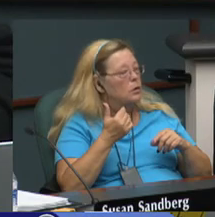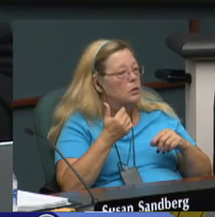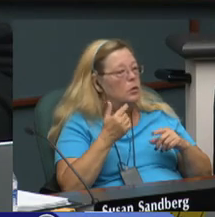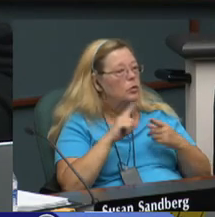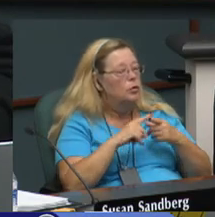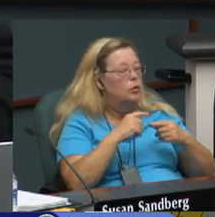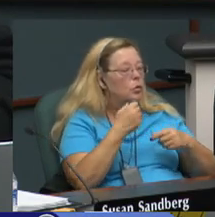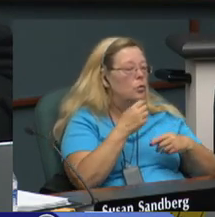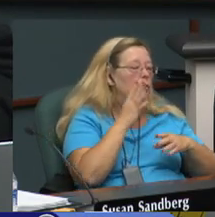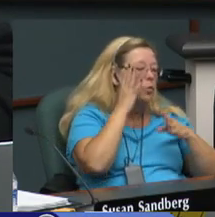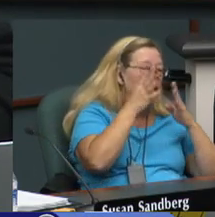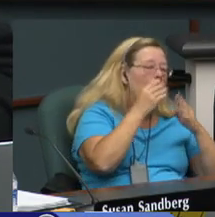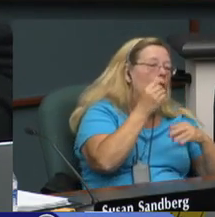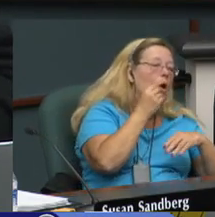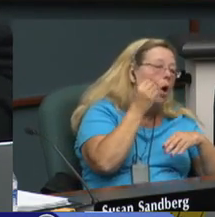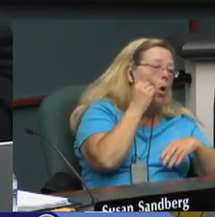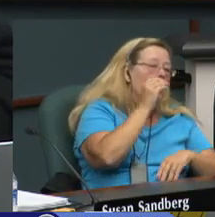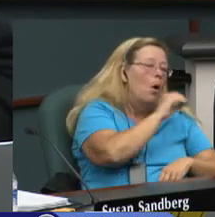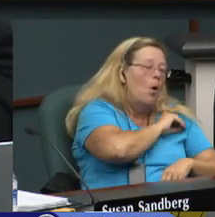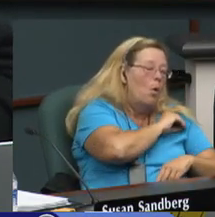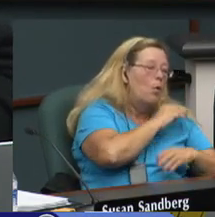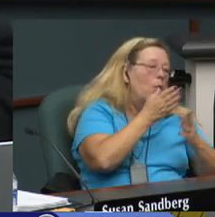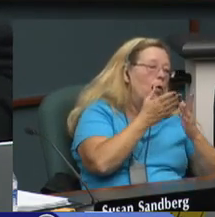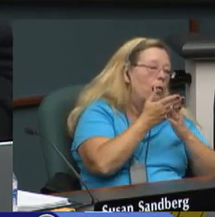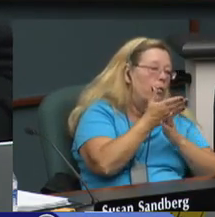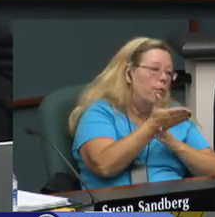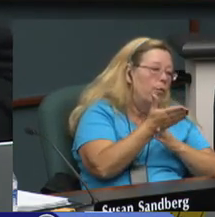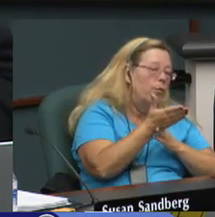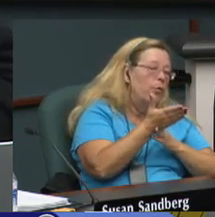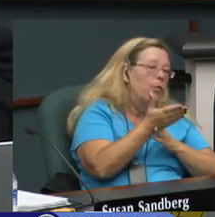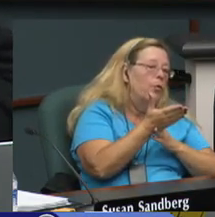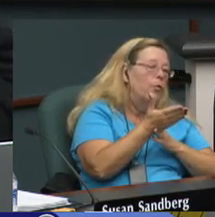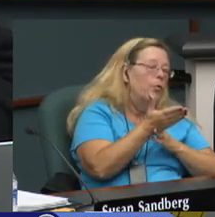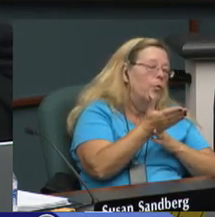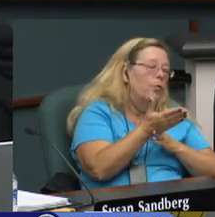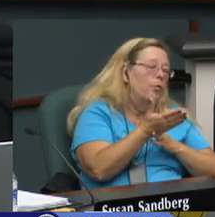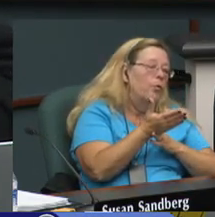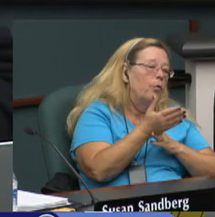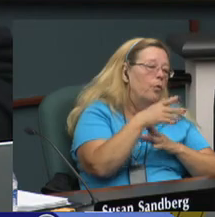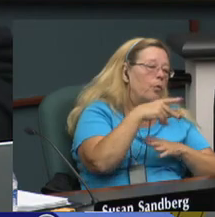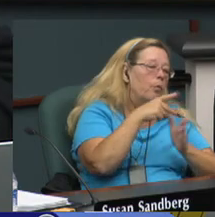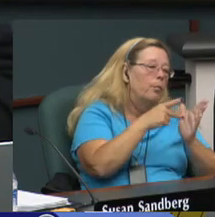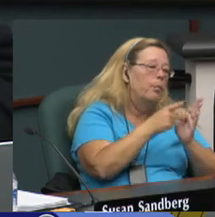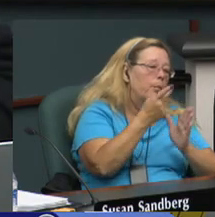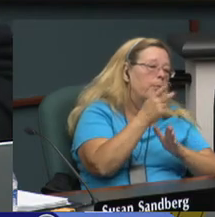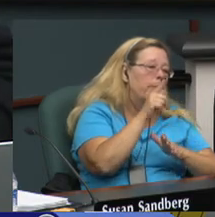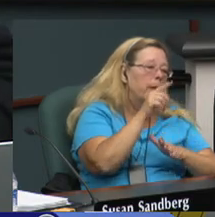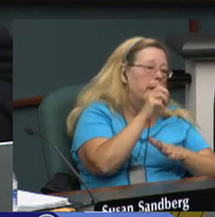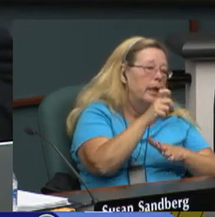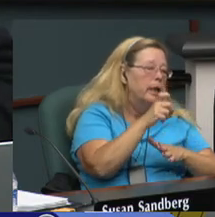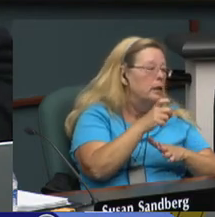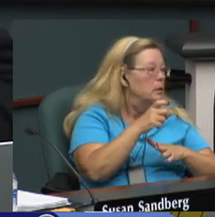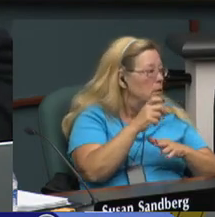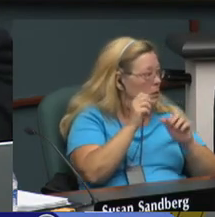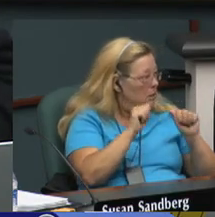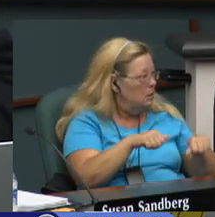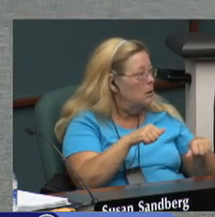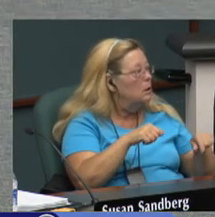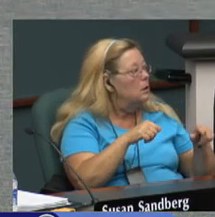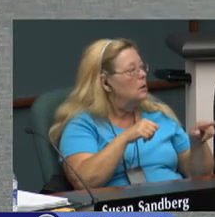ownership through plexus is that feasible